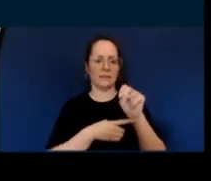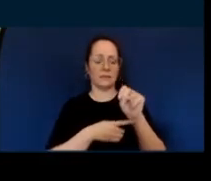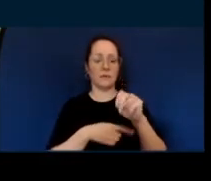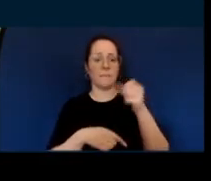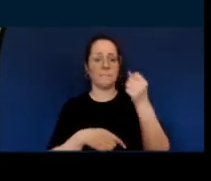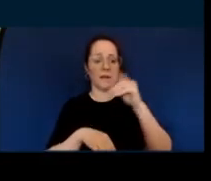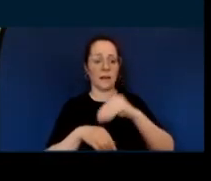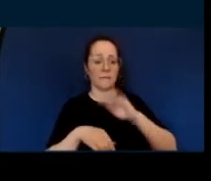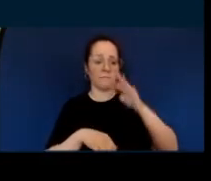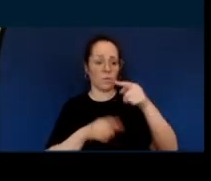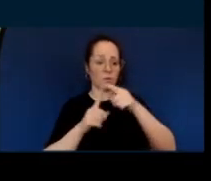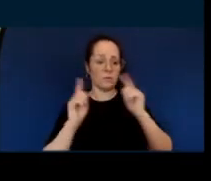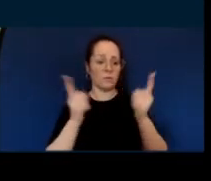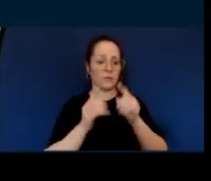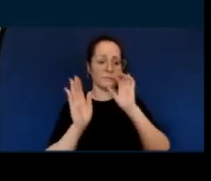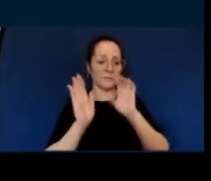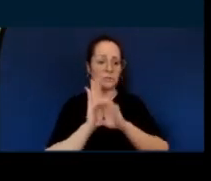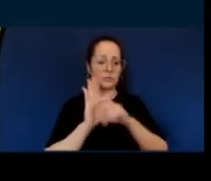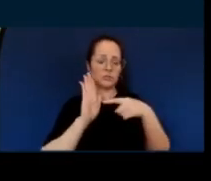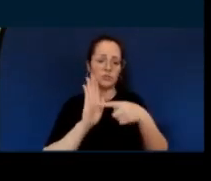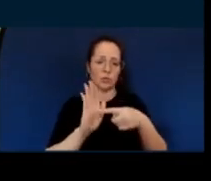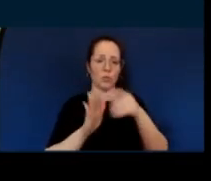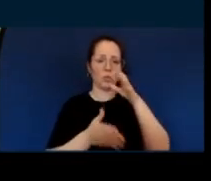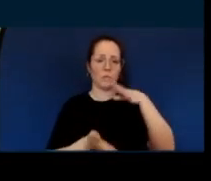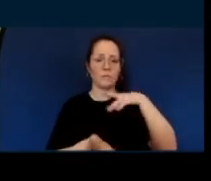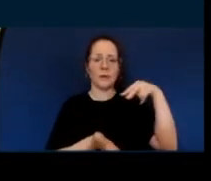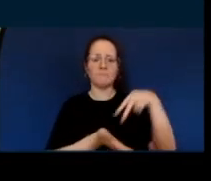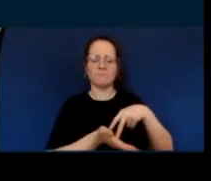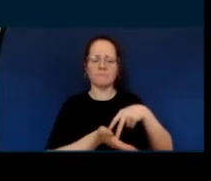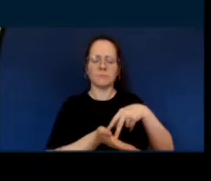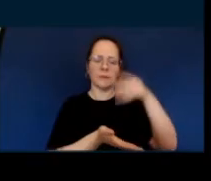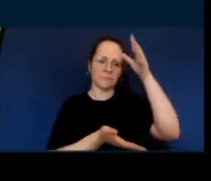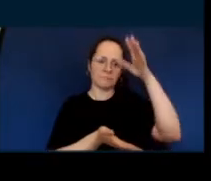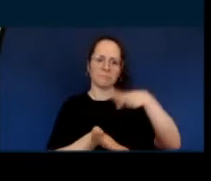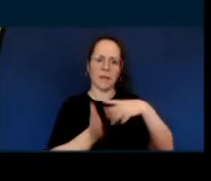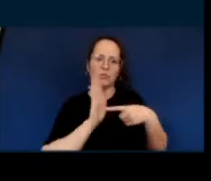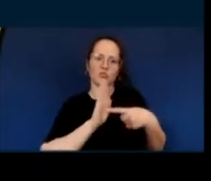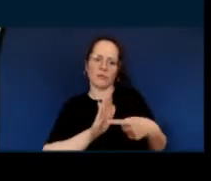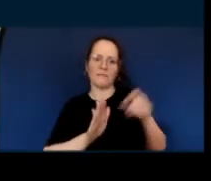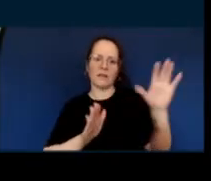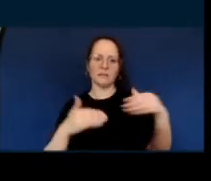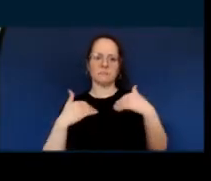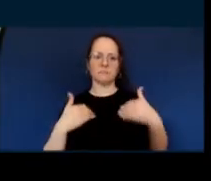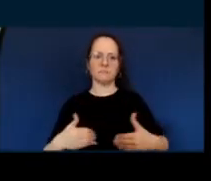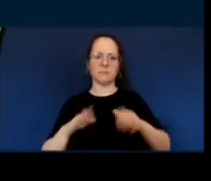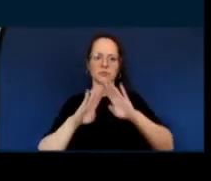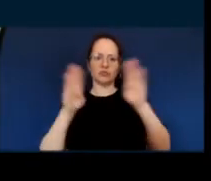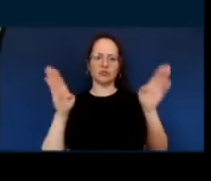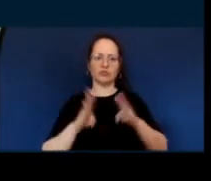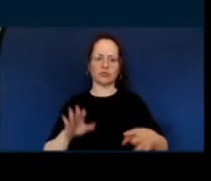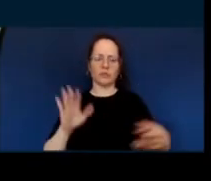FREELYY ENGAGING WITH THE LAND SCAPE IS MAN WITH HIS ANONYMIZED TORSO IN FULL FRONTAL VIEW, THIS